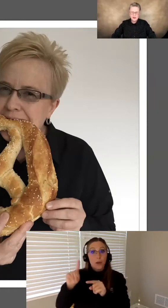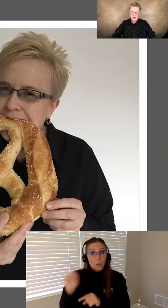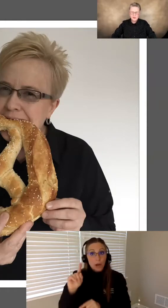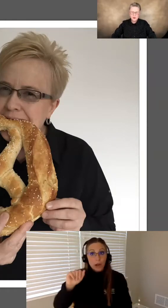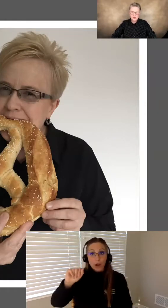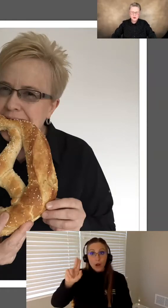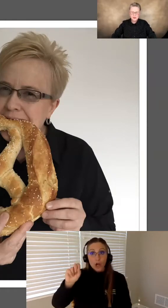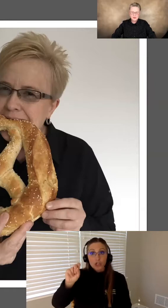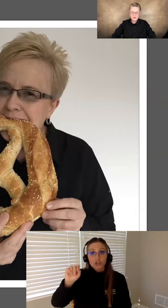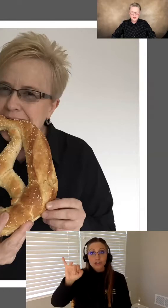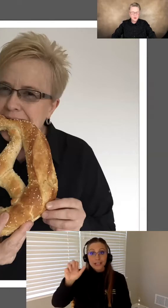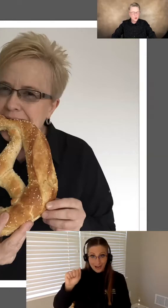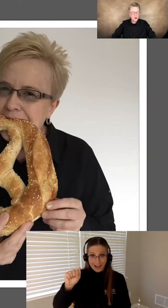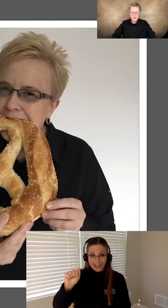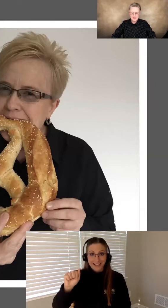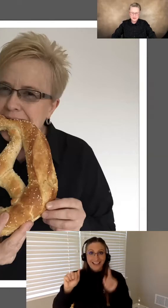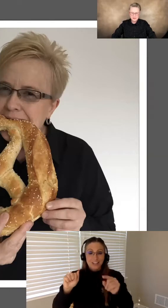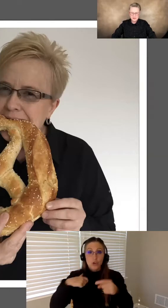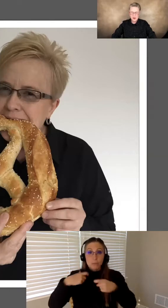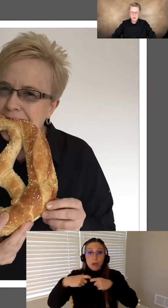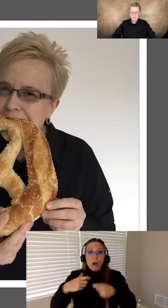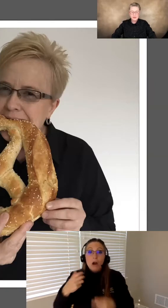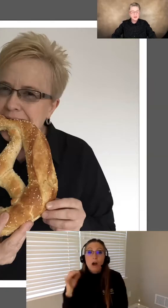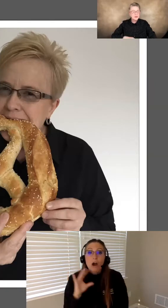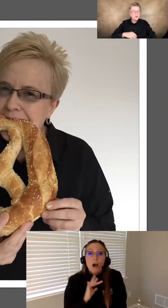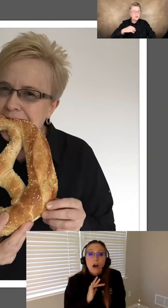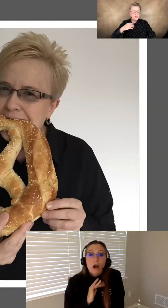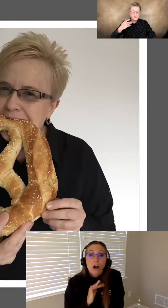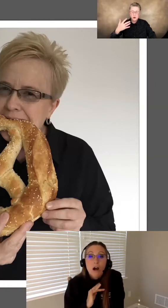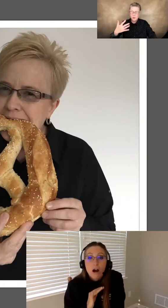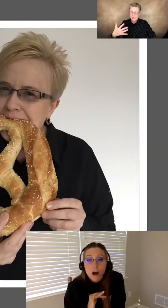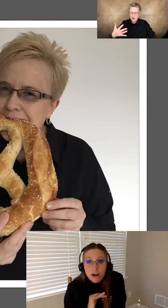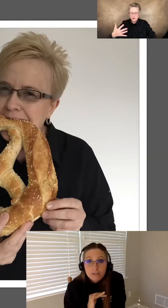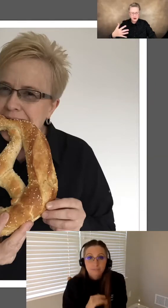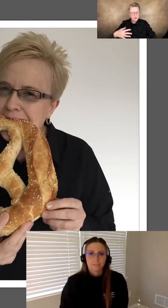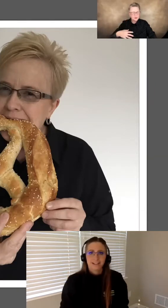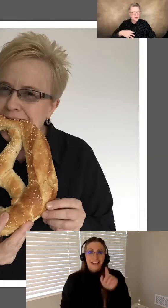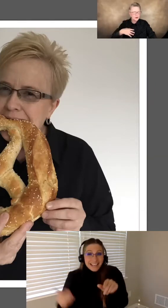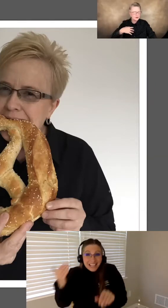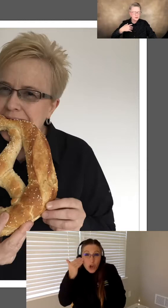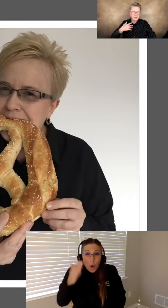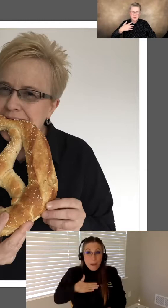and those pretzels were amazing, so you don't need to know my background, you don't need to know